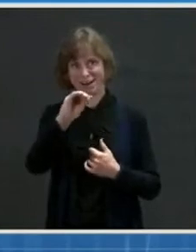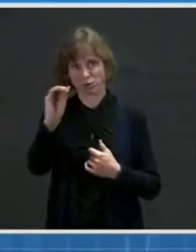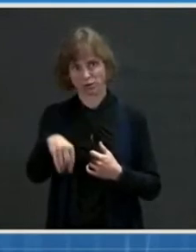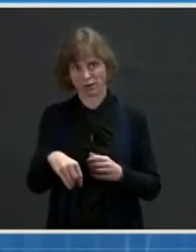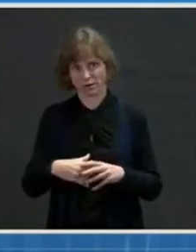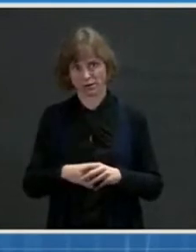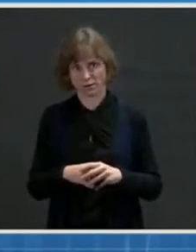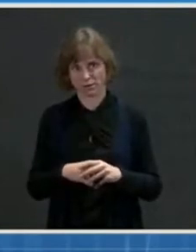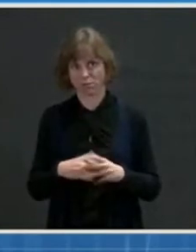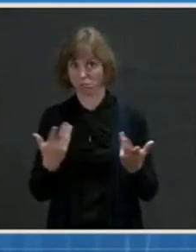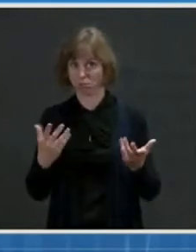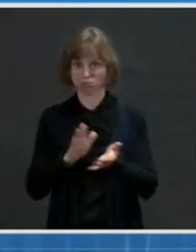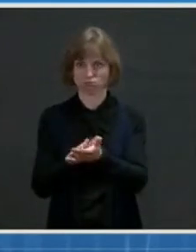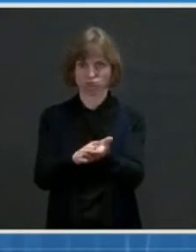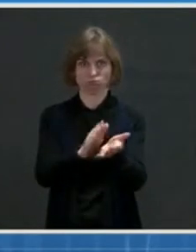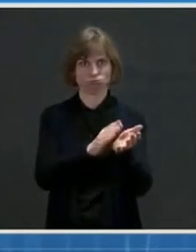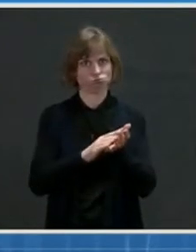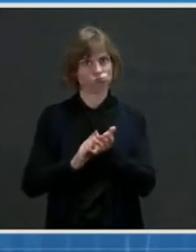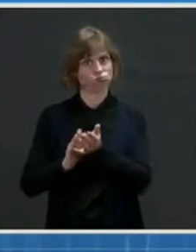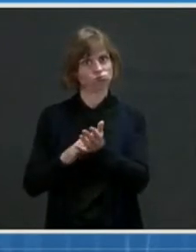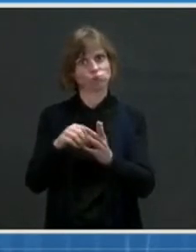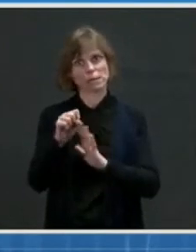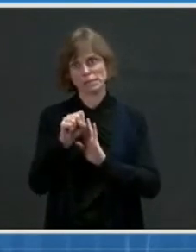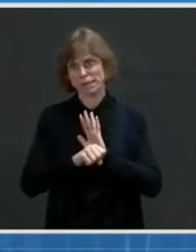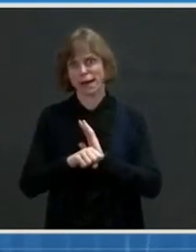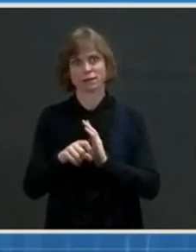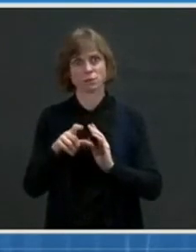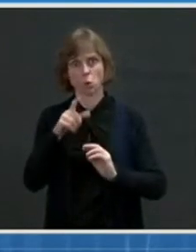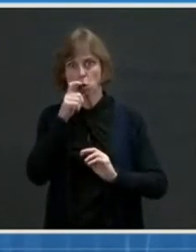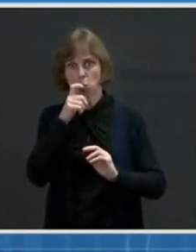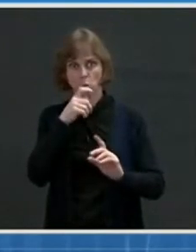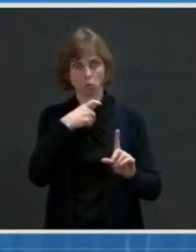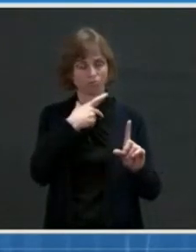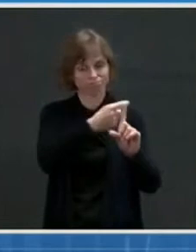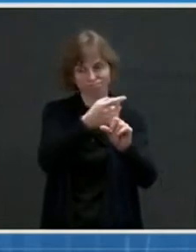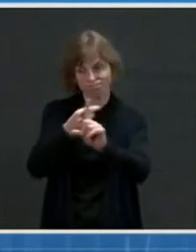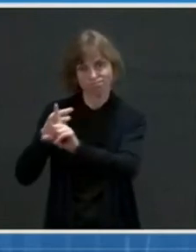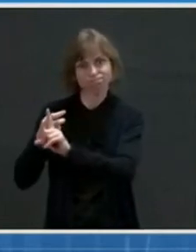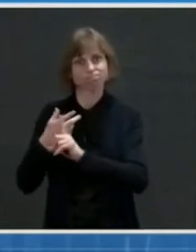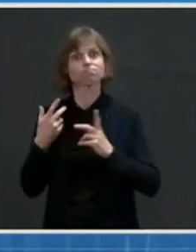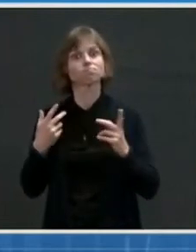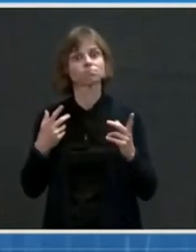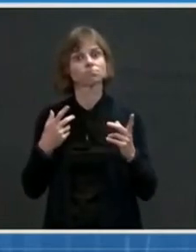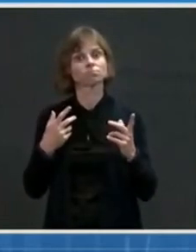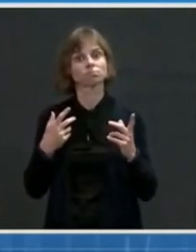SO WE WERE AT 46% AND NOW WE'RE AT 80%.